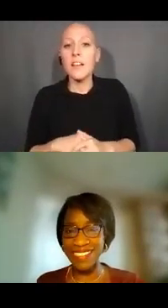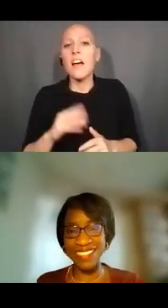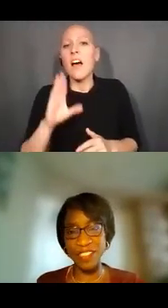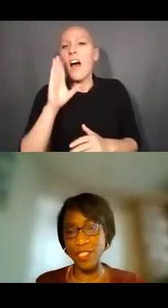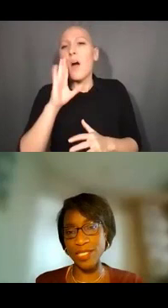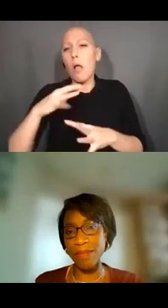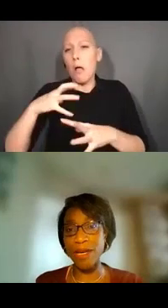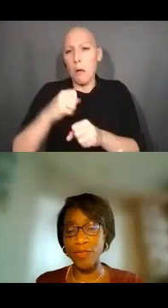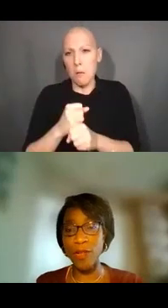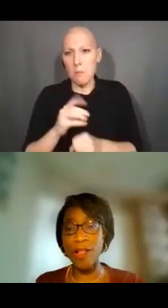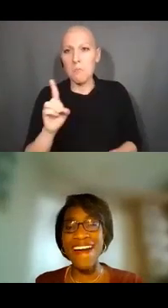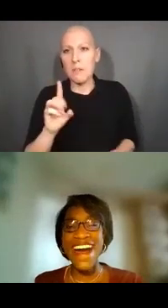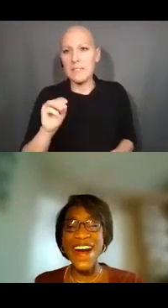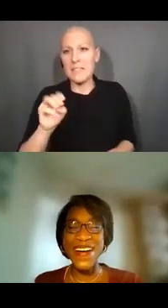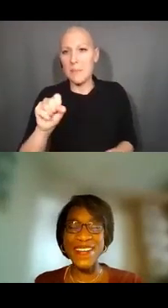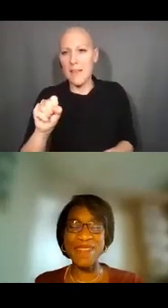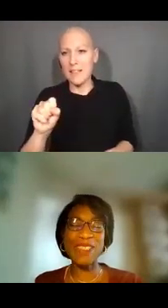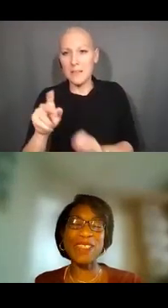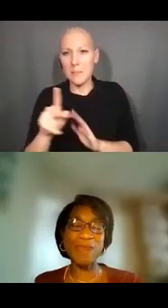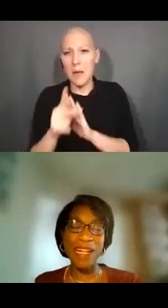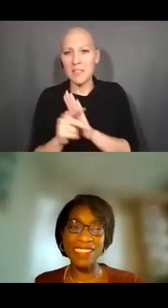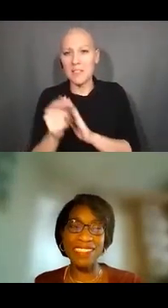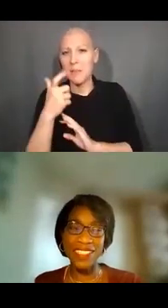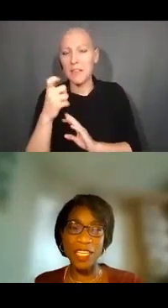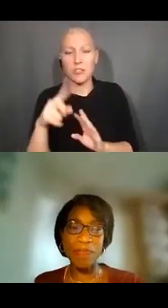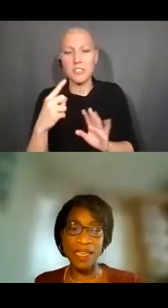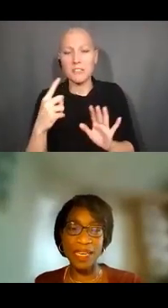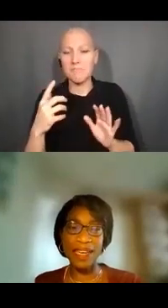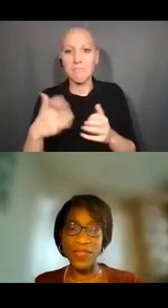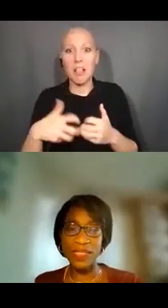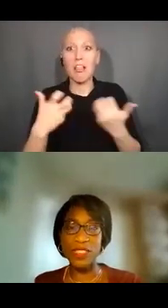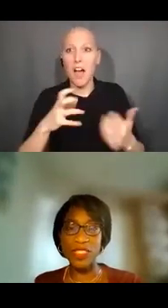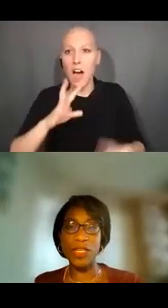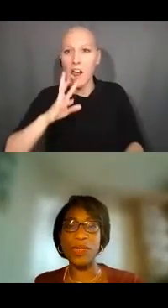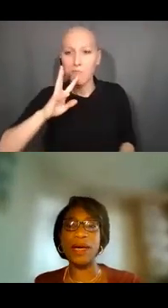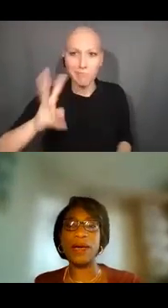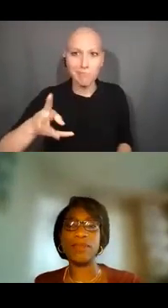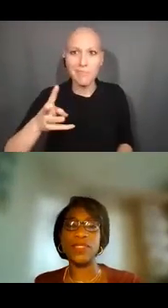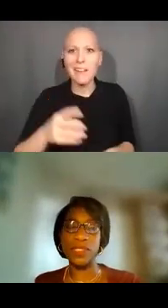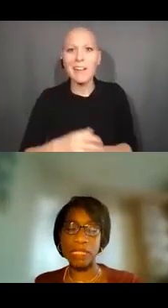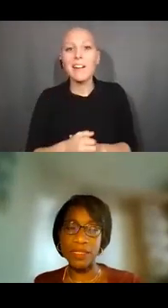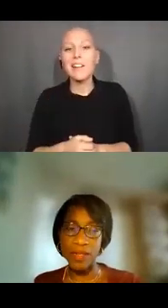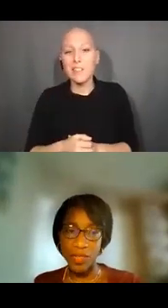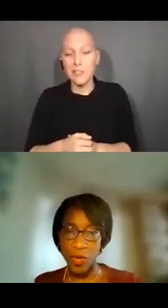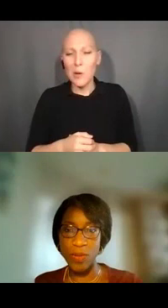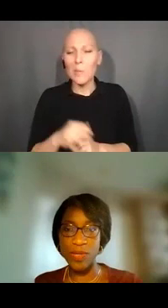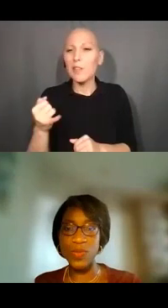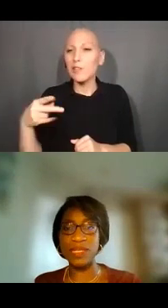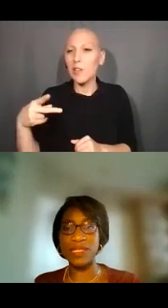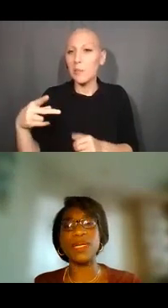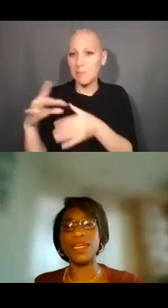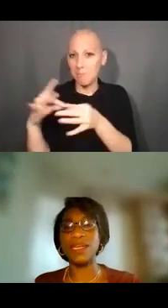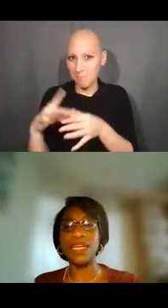because that's just a mouthful. So this policy, like JP had eluded to, was released October 2020